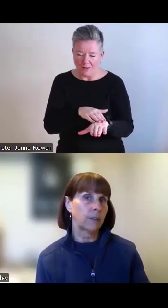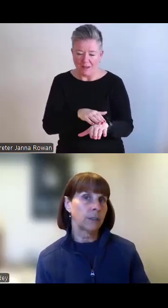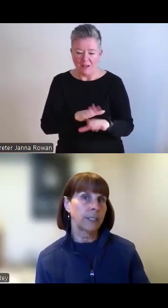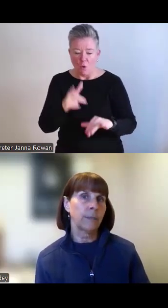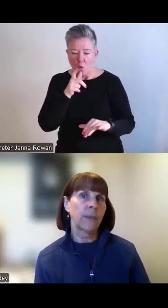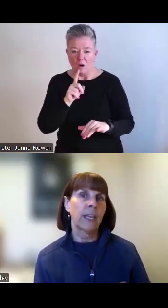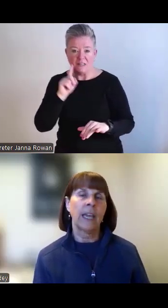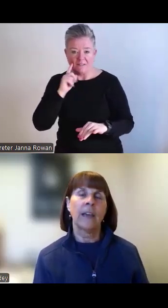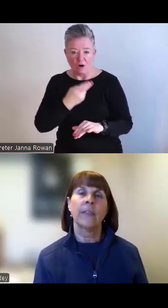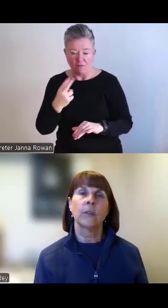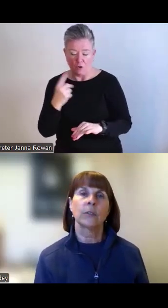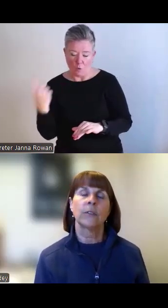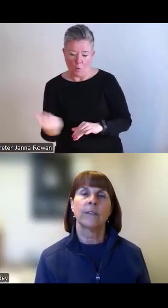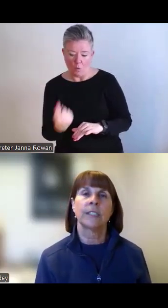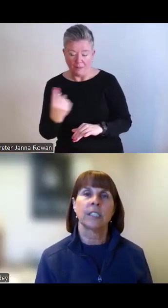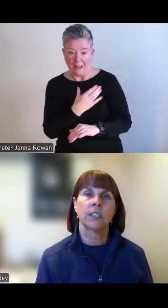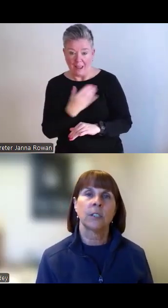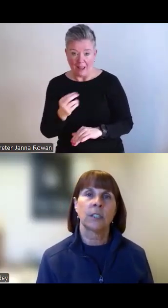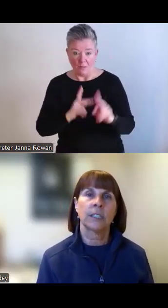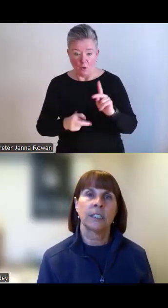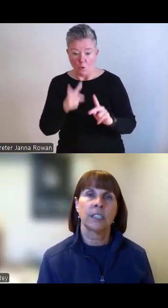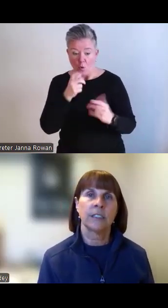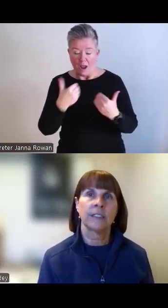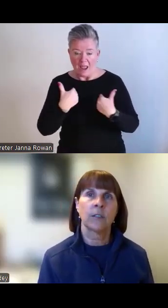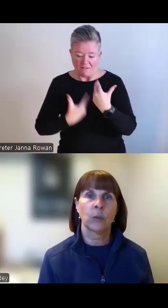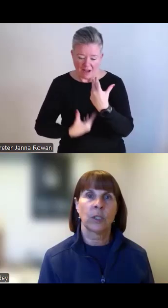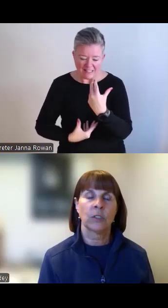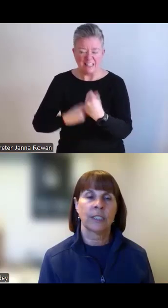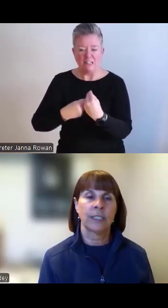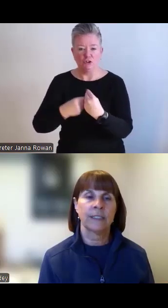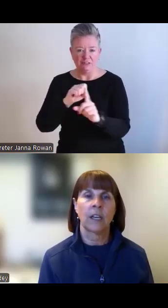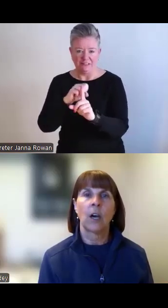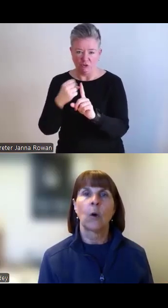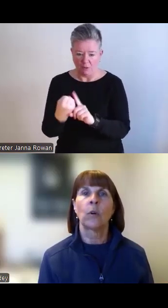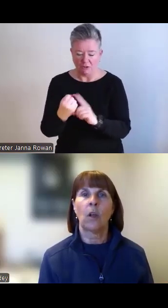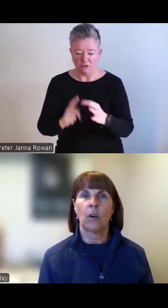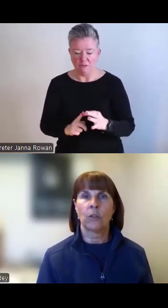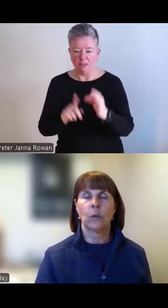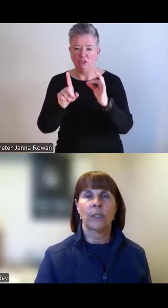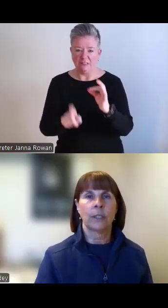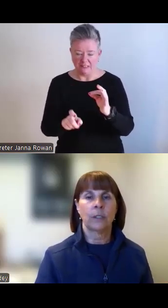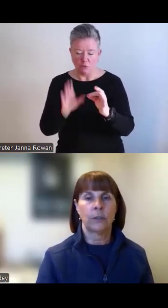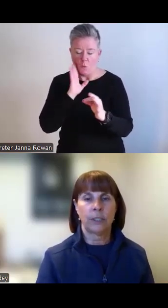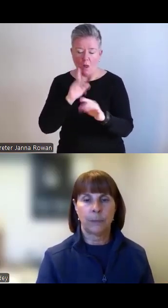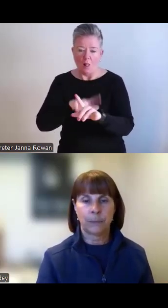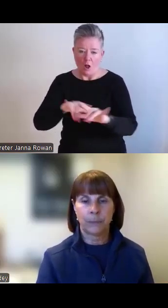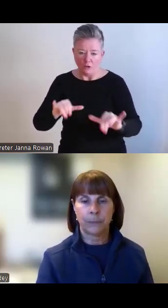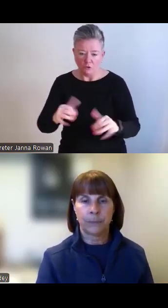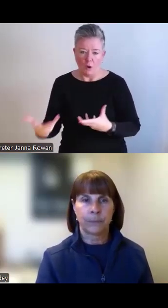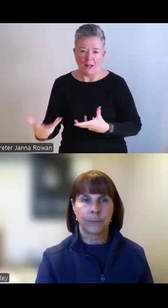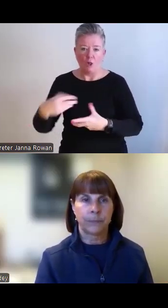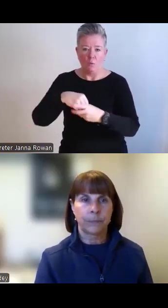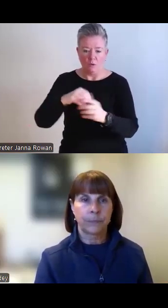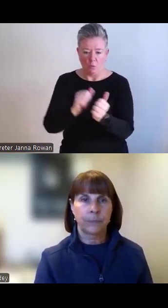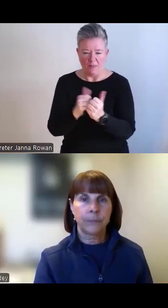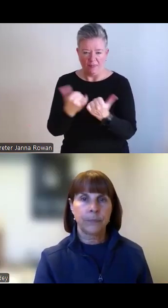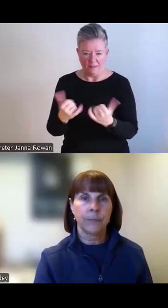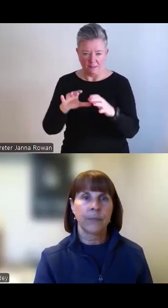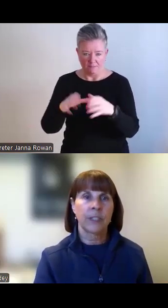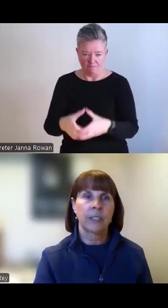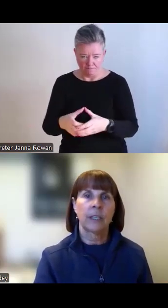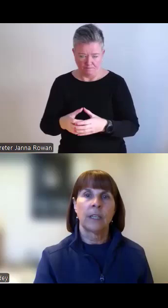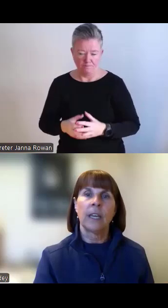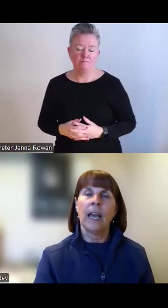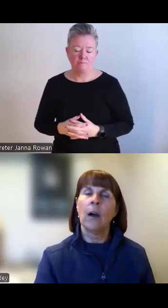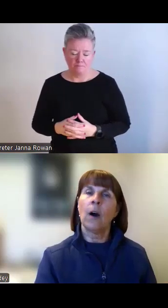of hearing only and those who have additional conditions or special needs will also be included.